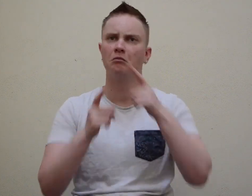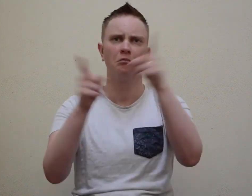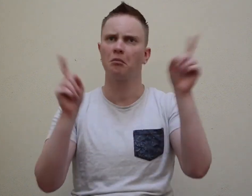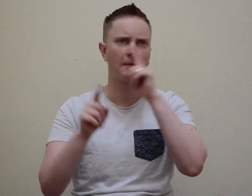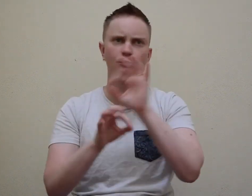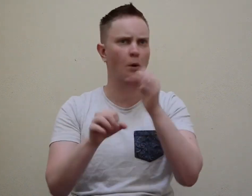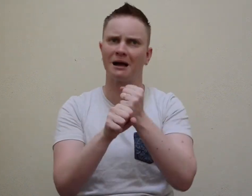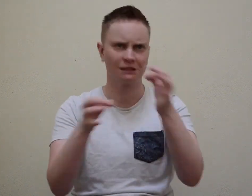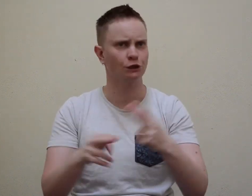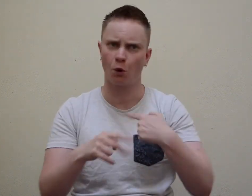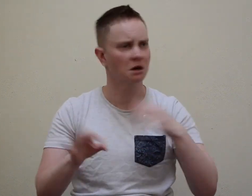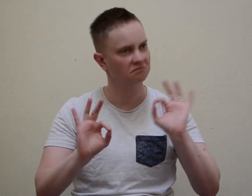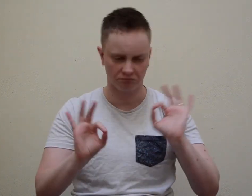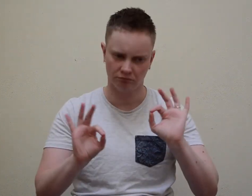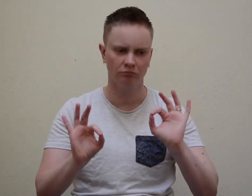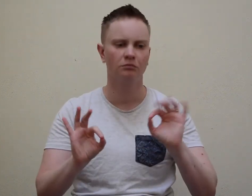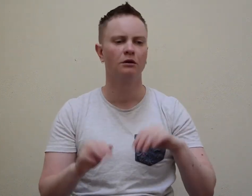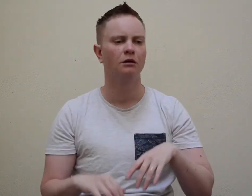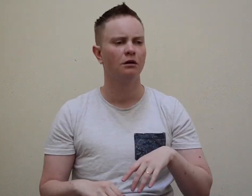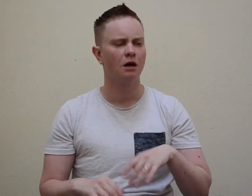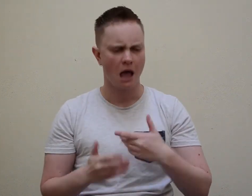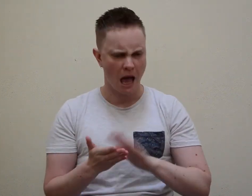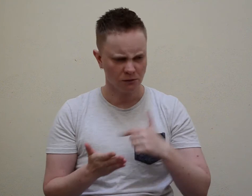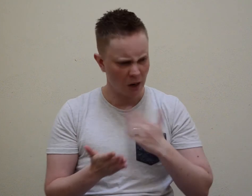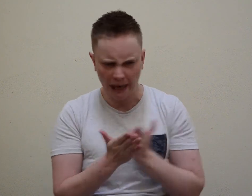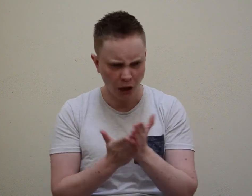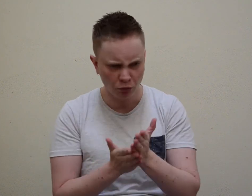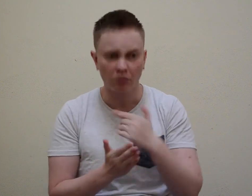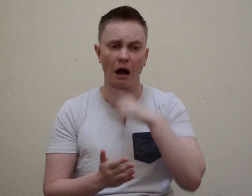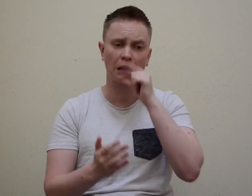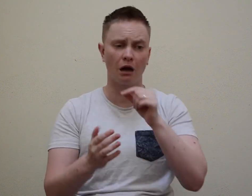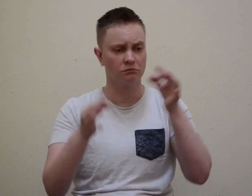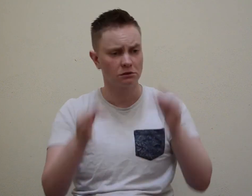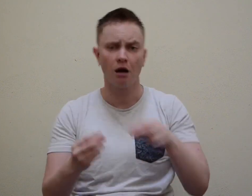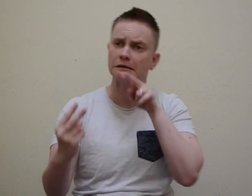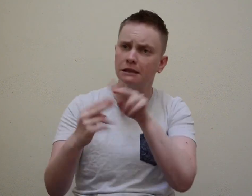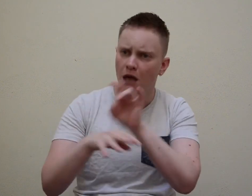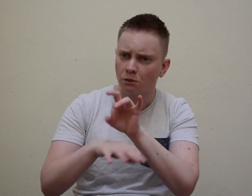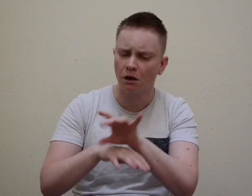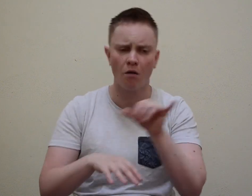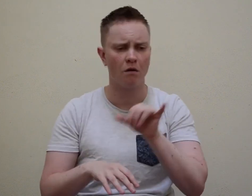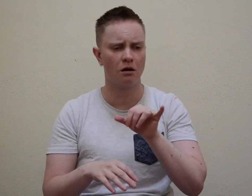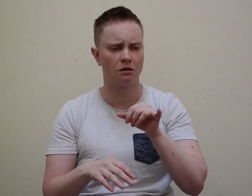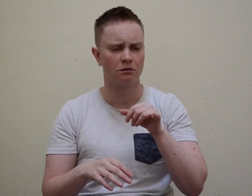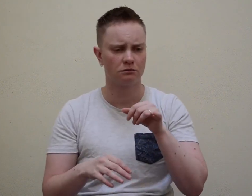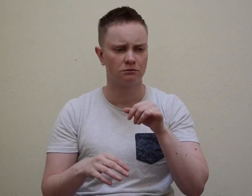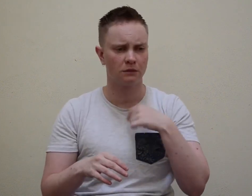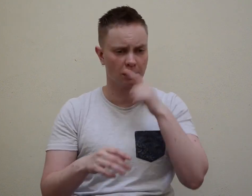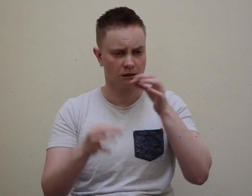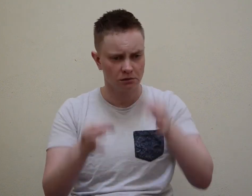Feel comfortable with that decision. And understand that people don't make those decisions for you, and how you navigate that, you can see a counselor,